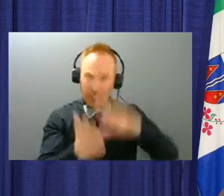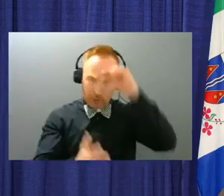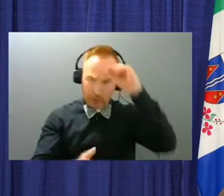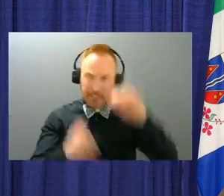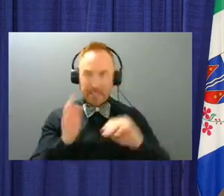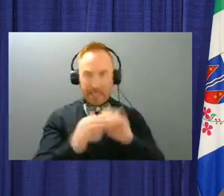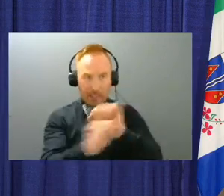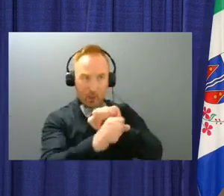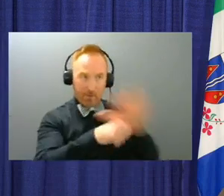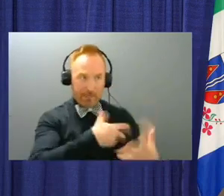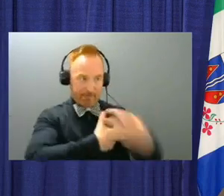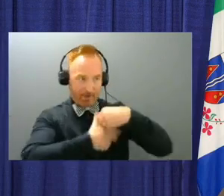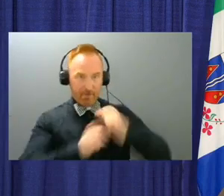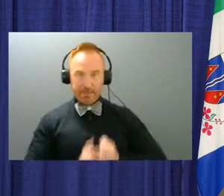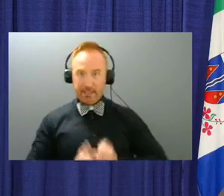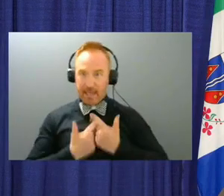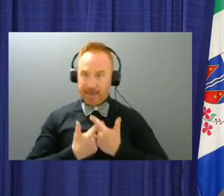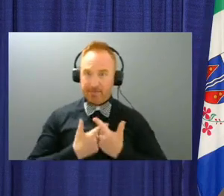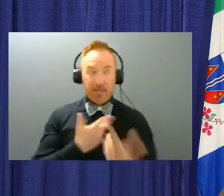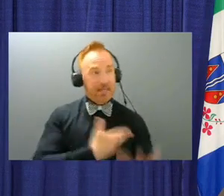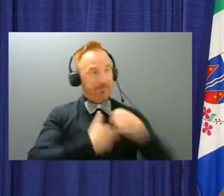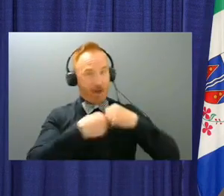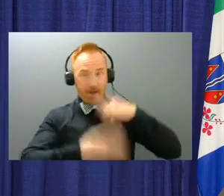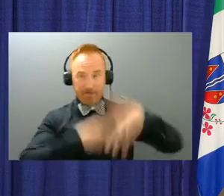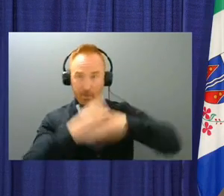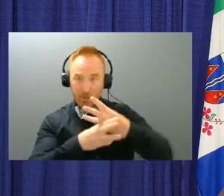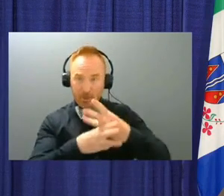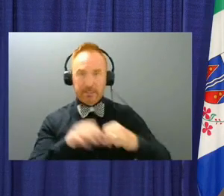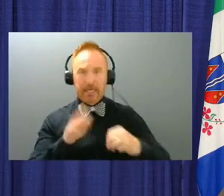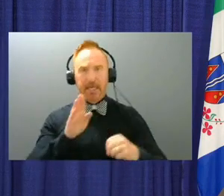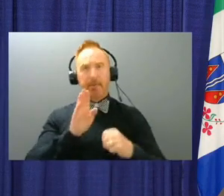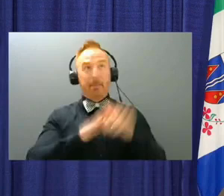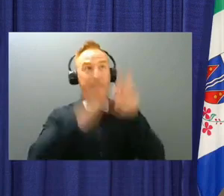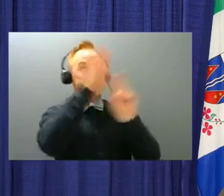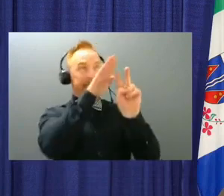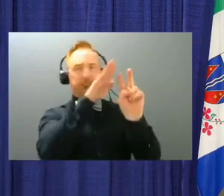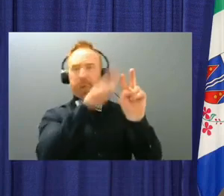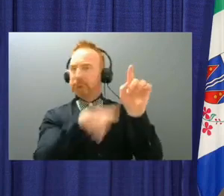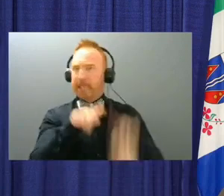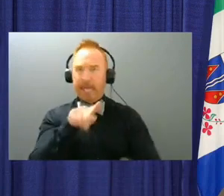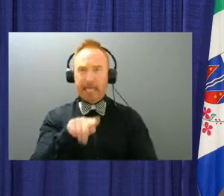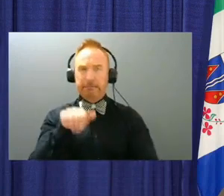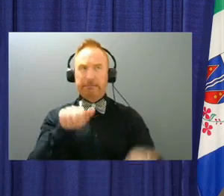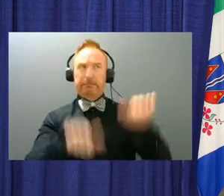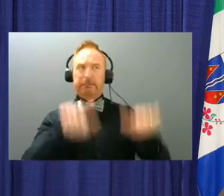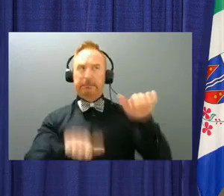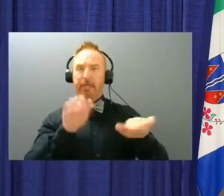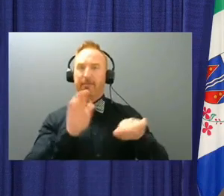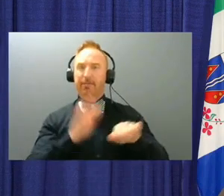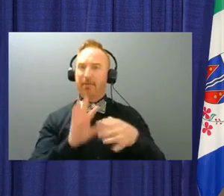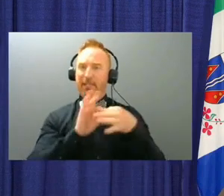uncertainty in our lives. That the pandemic has brought to us. Last week, I was listening to an